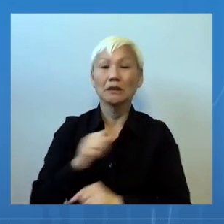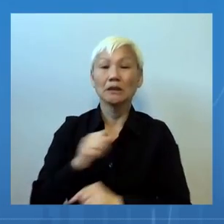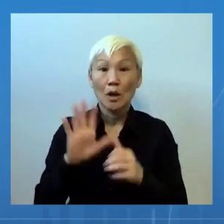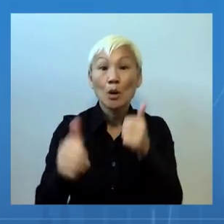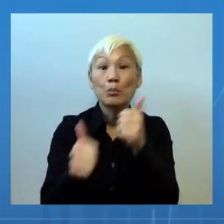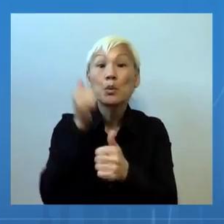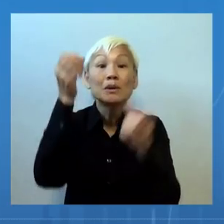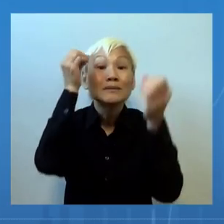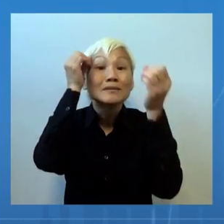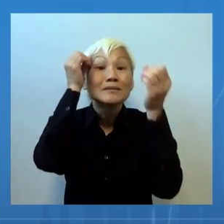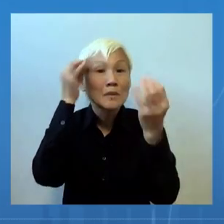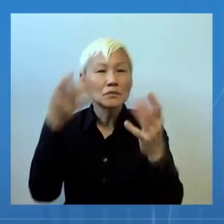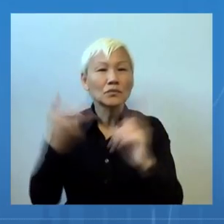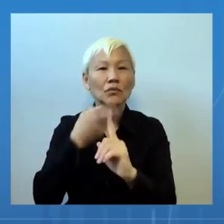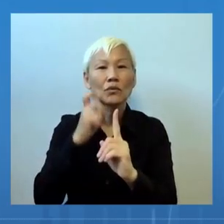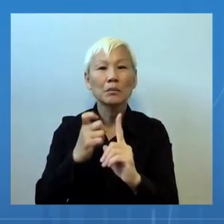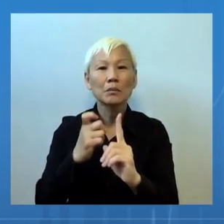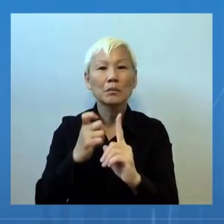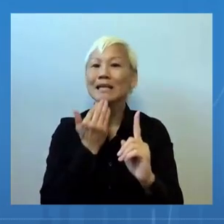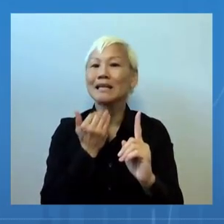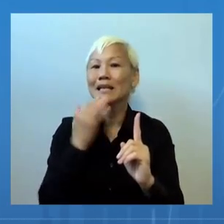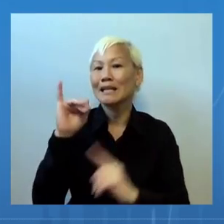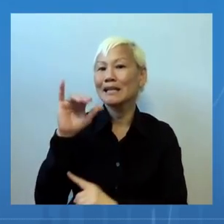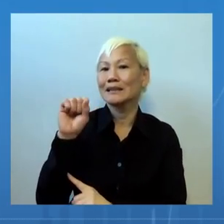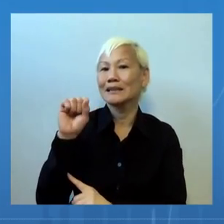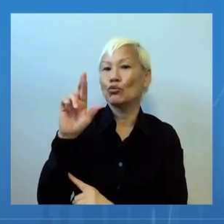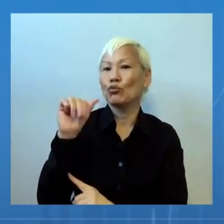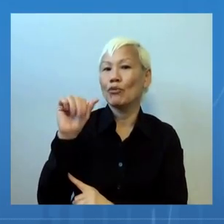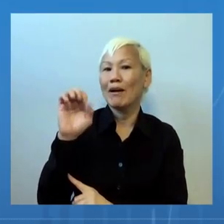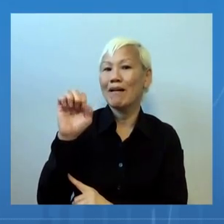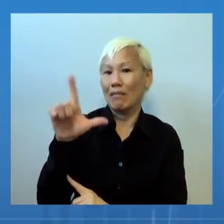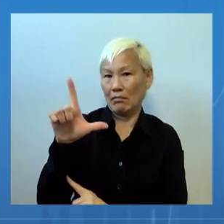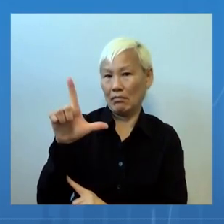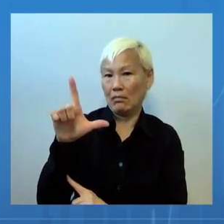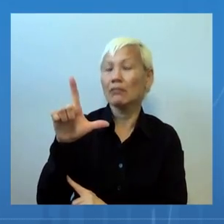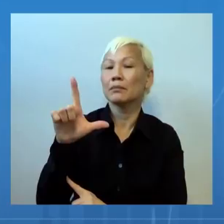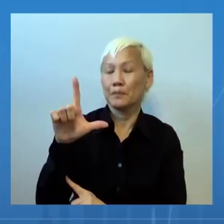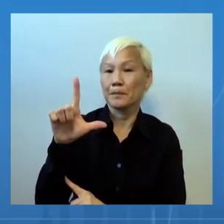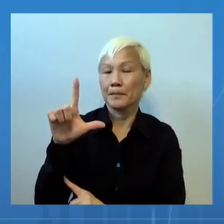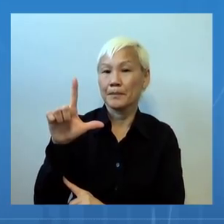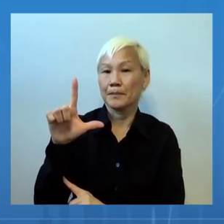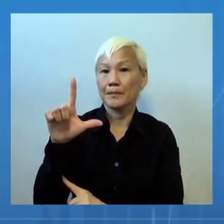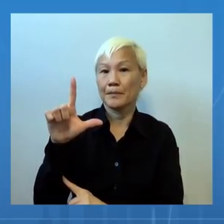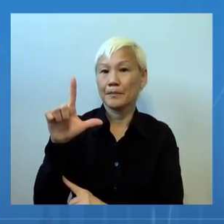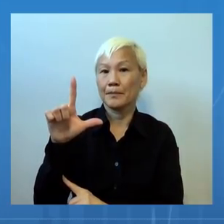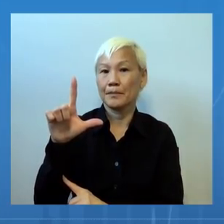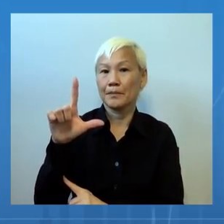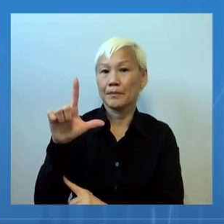because, as I've mentioned in previous briefings, they are generally a month or so ahead of us